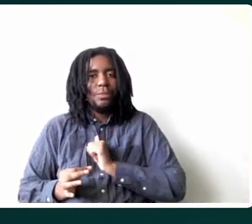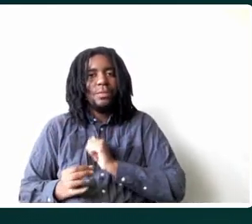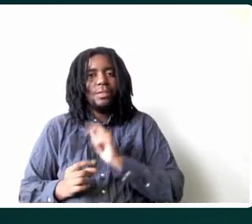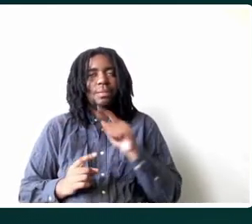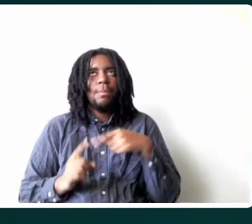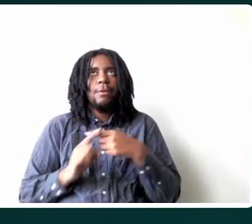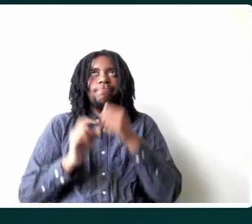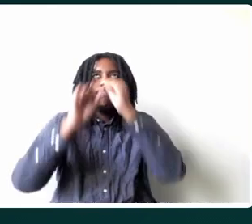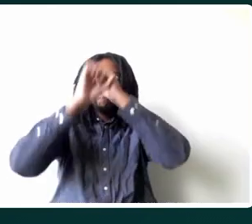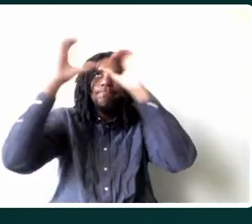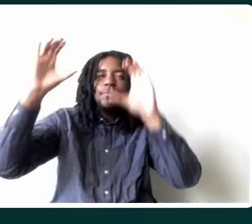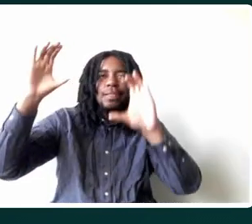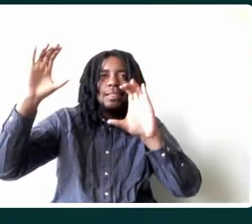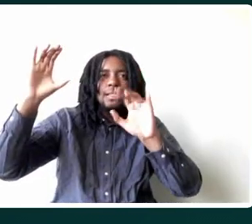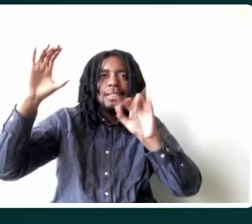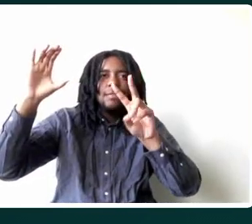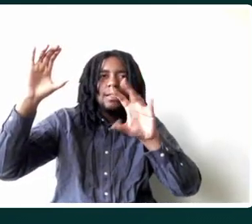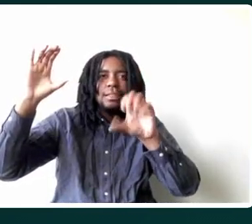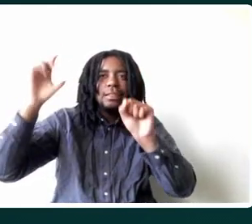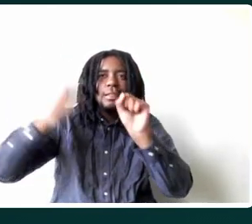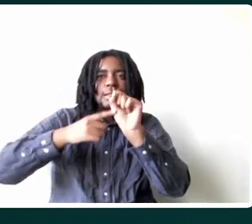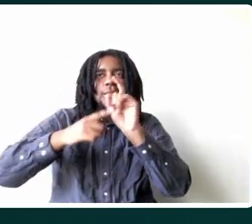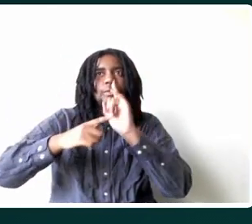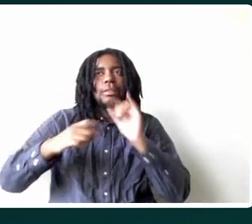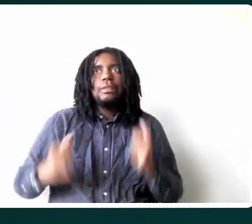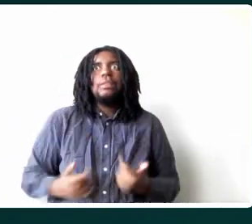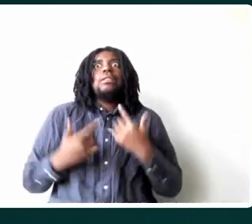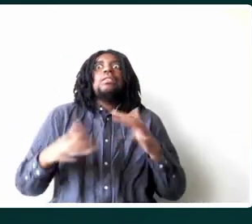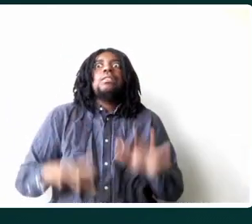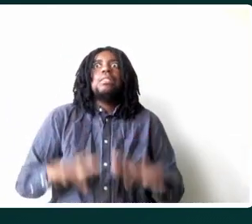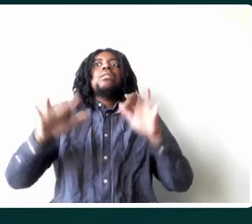kind of gets us all a little bit frightened. And we start to get formal, and we stop that